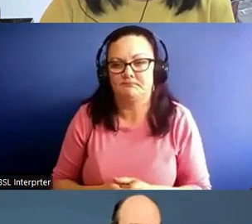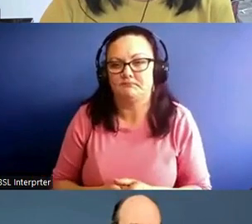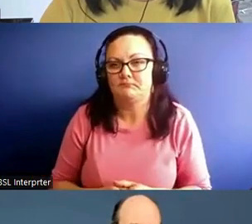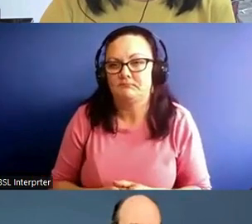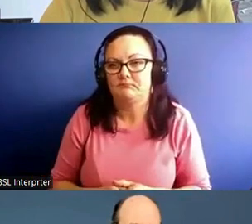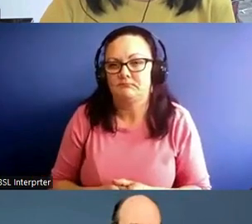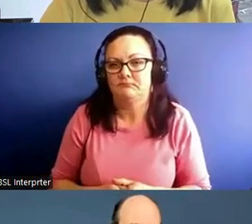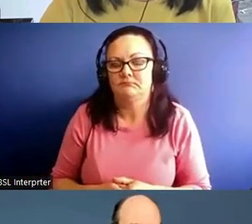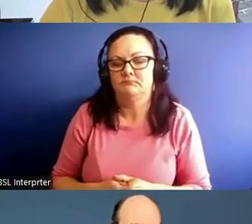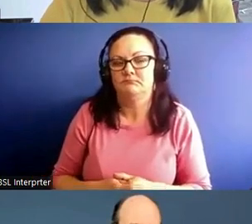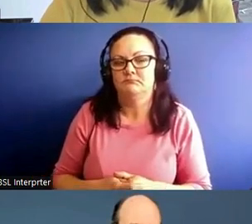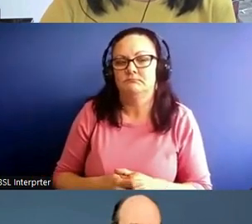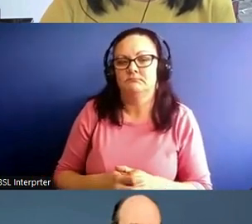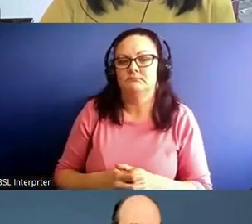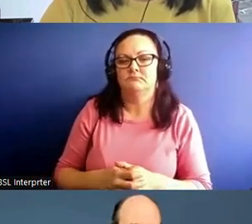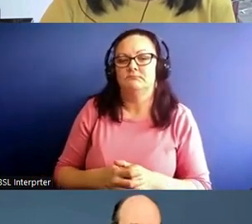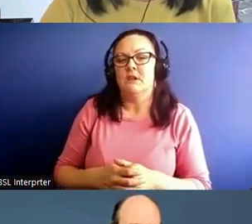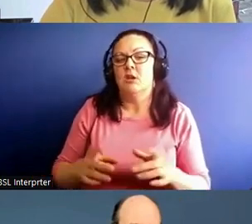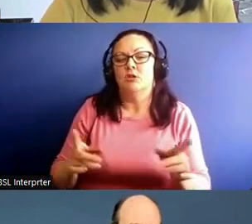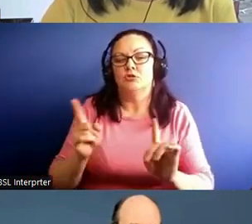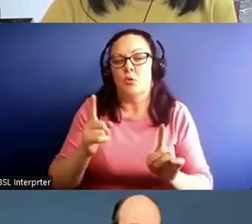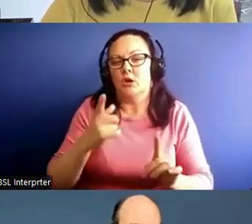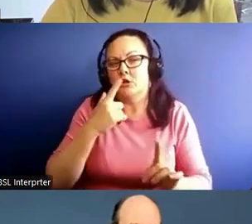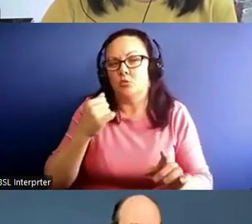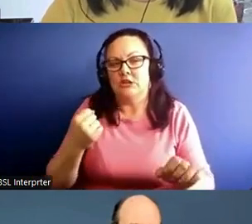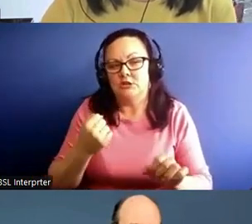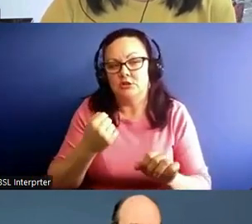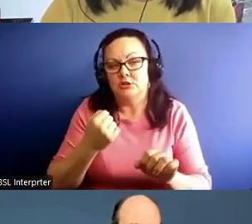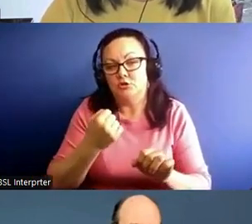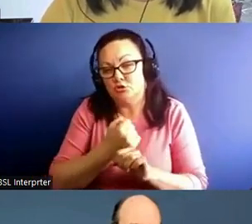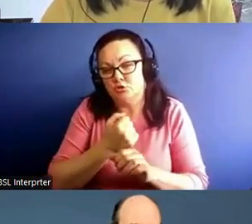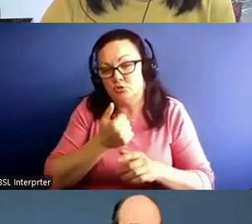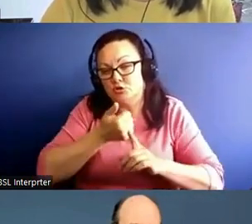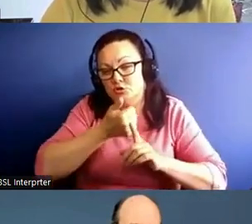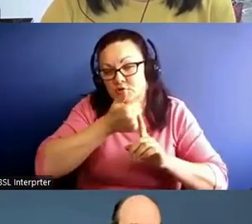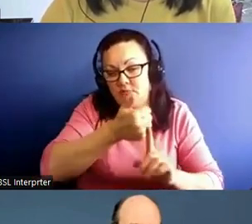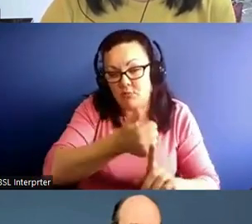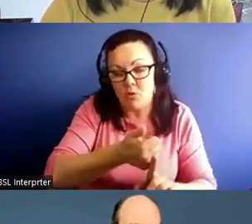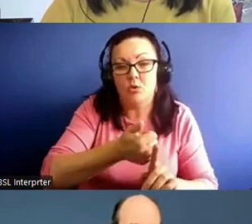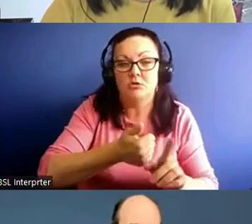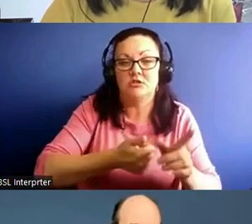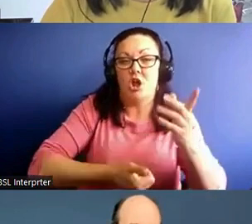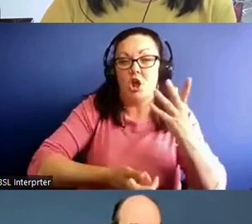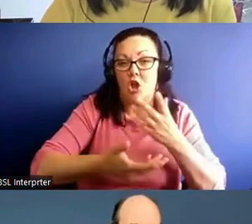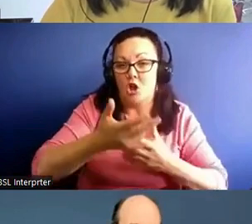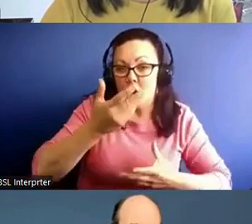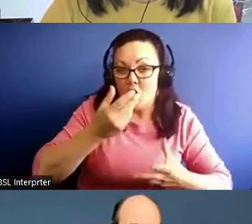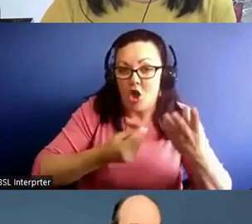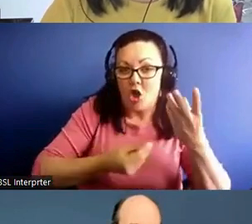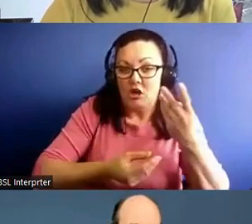facilitate learning agency, efficacy and increased sense of self